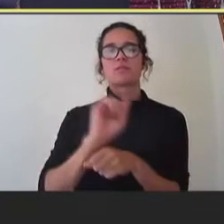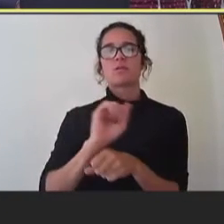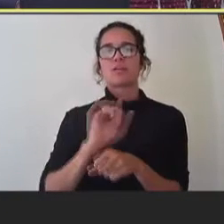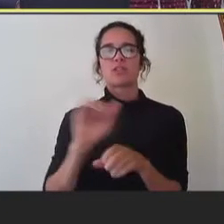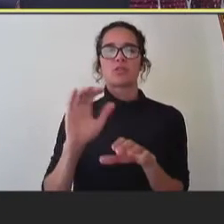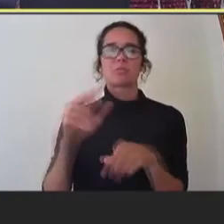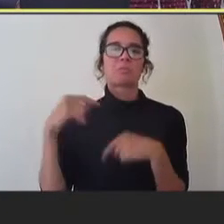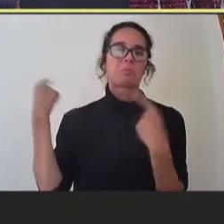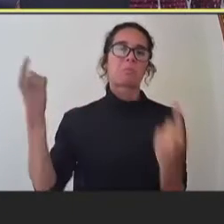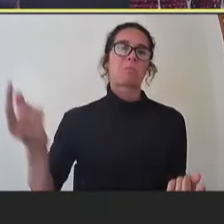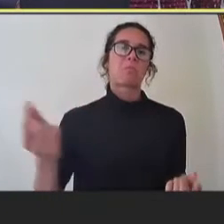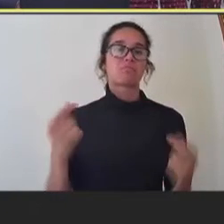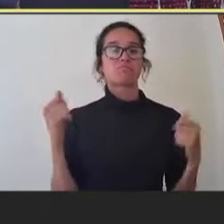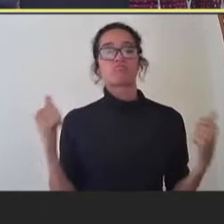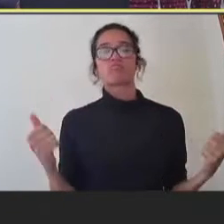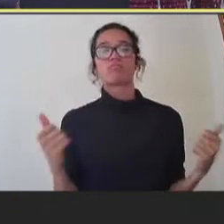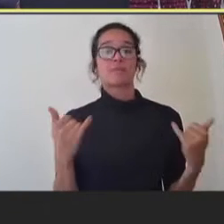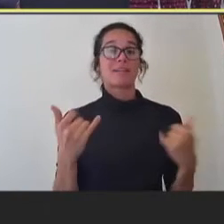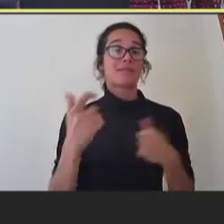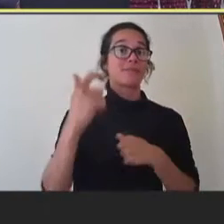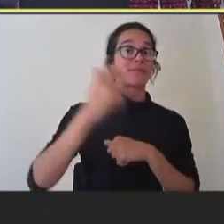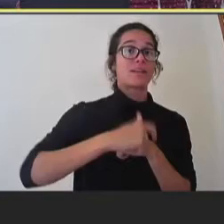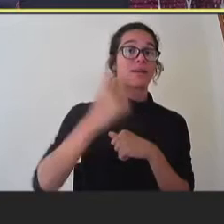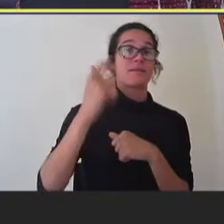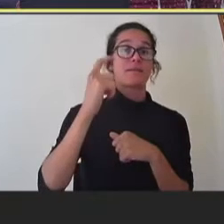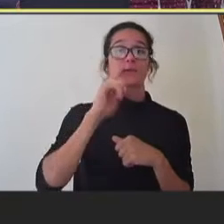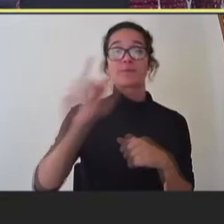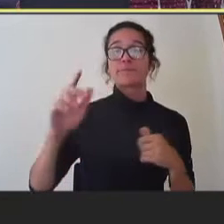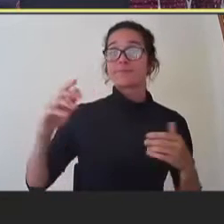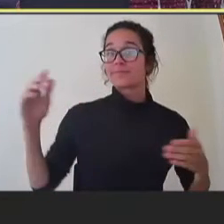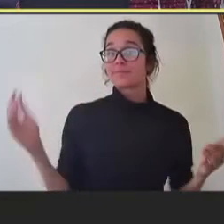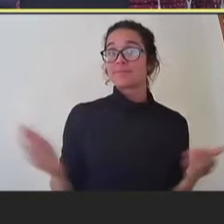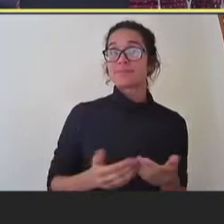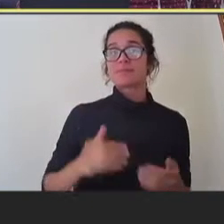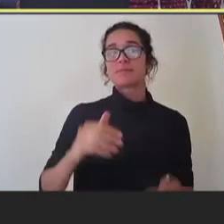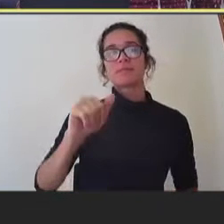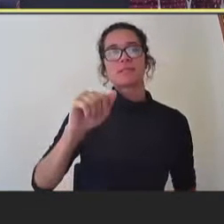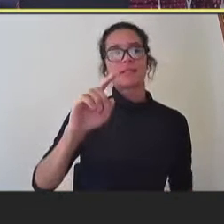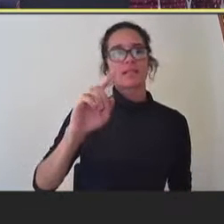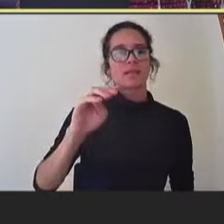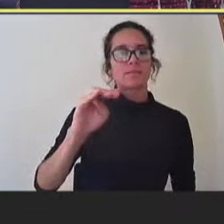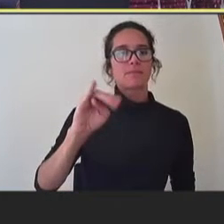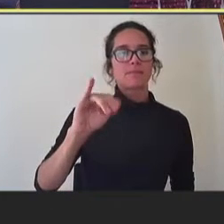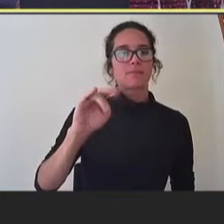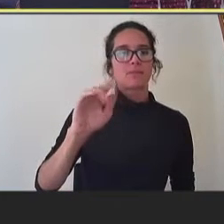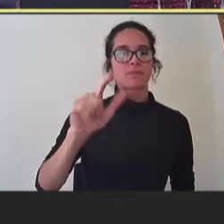So, it's now time to introduce Admiral Rachel L. Levine. She